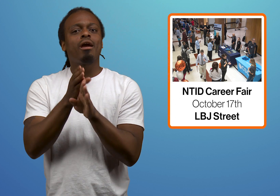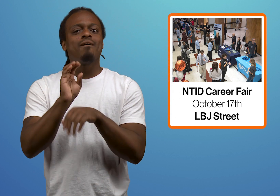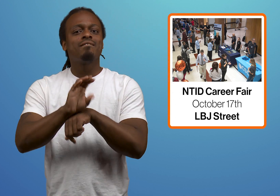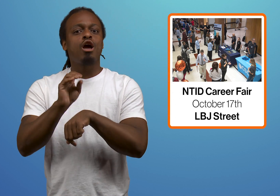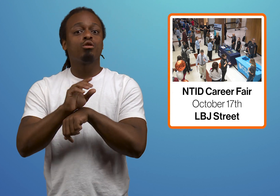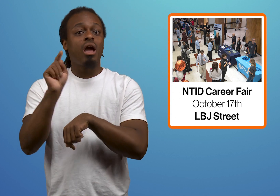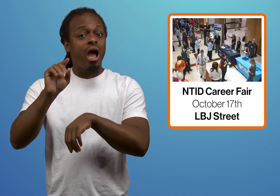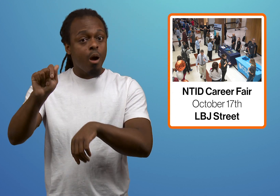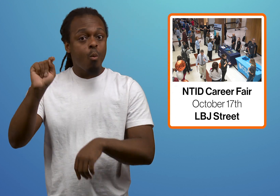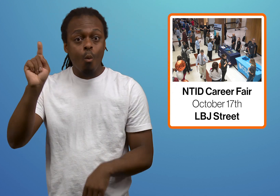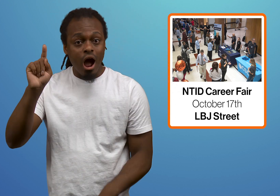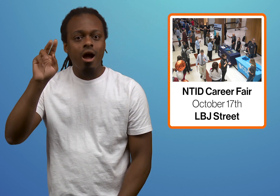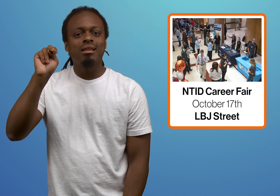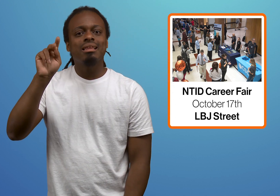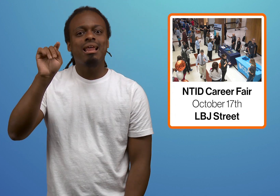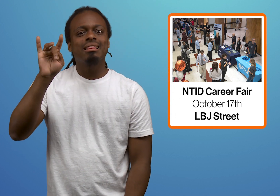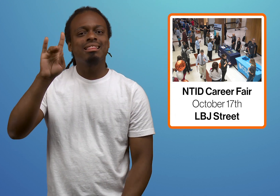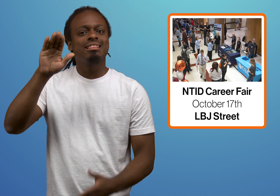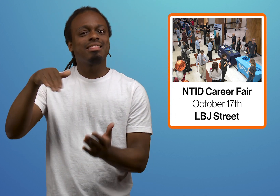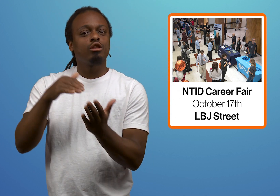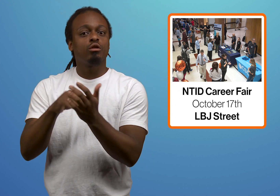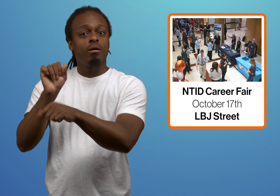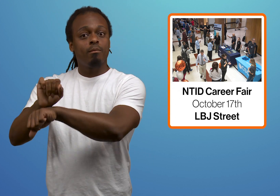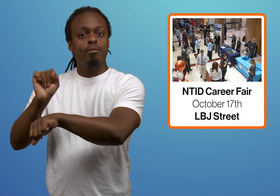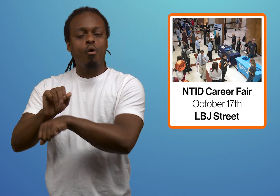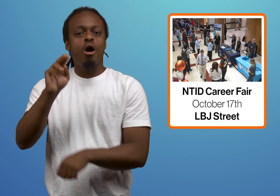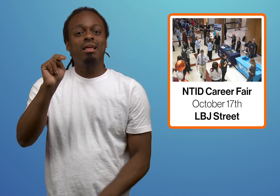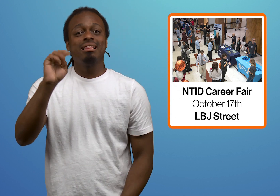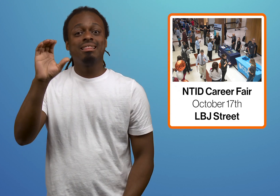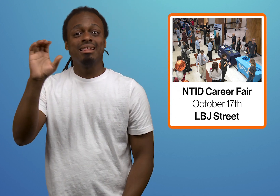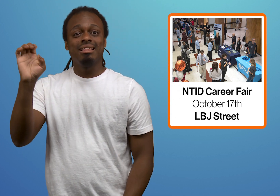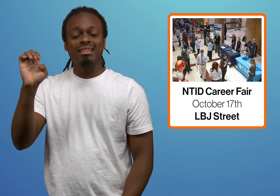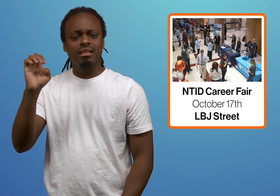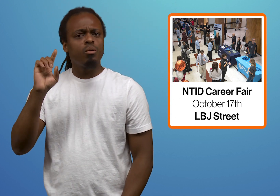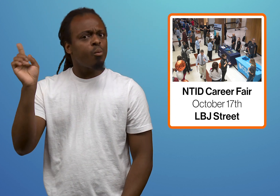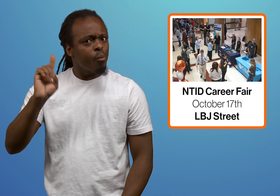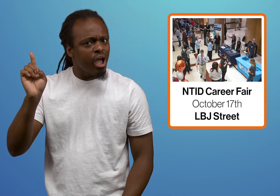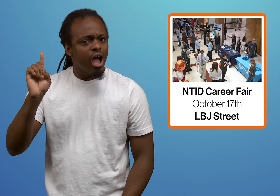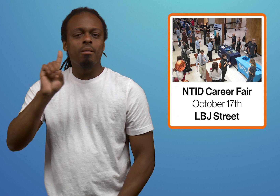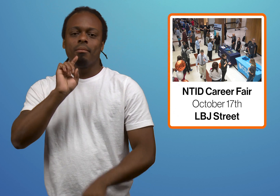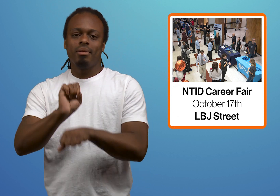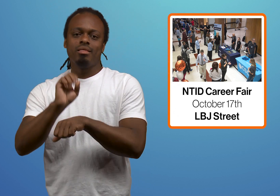with your career advisor at the NTID Center on Employment.